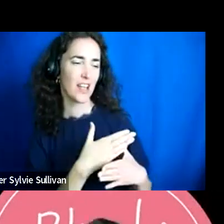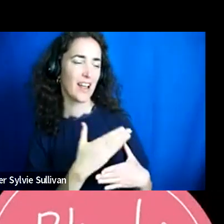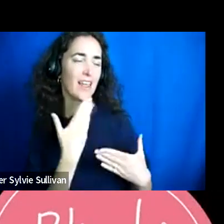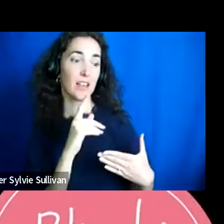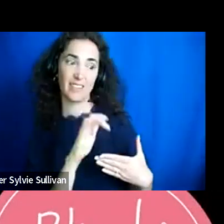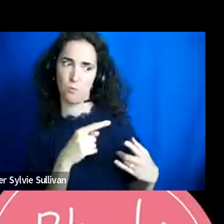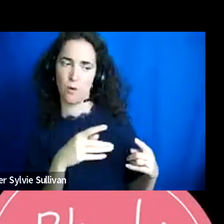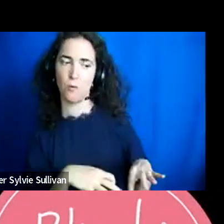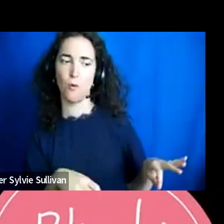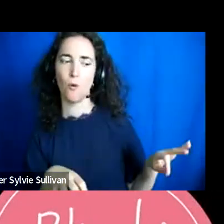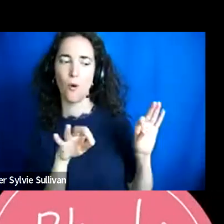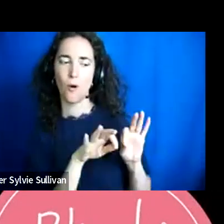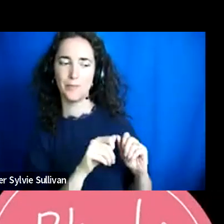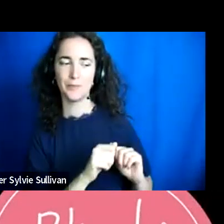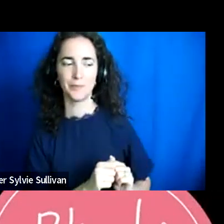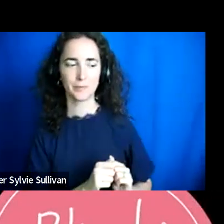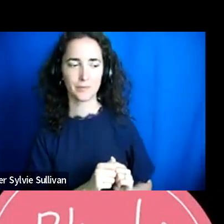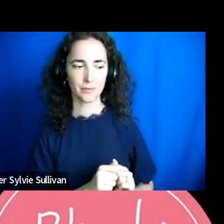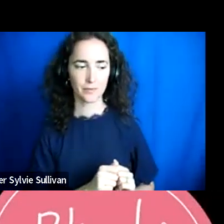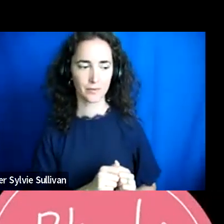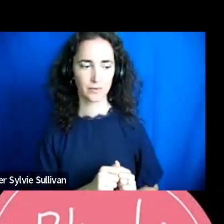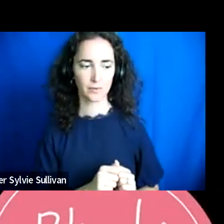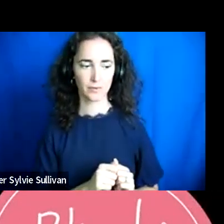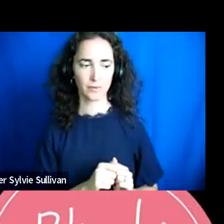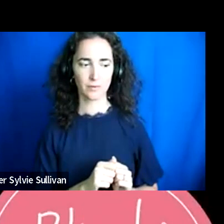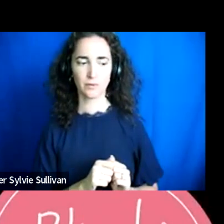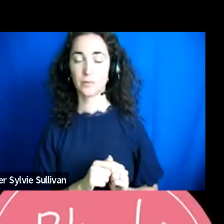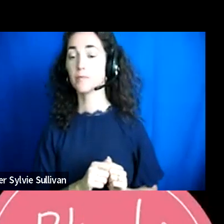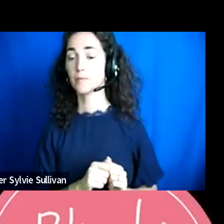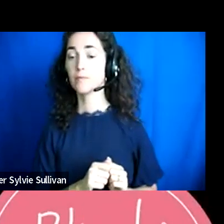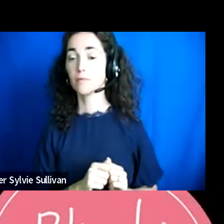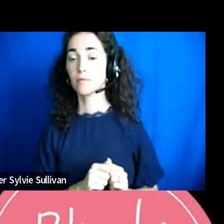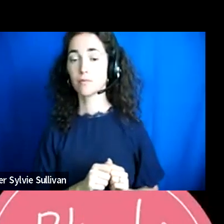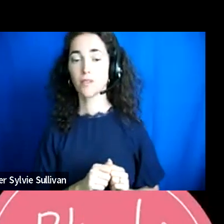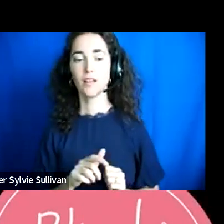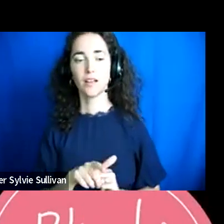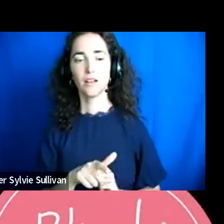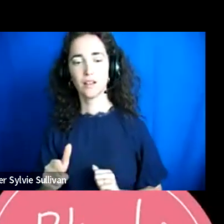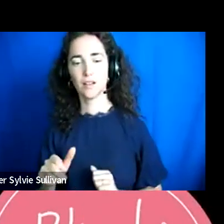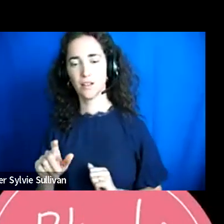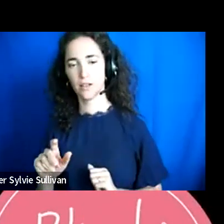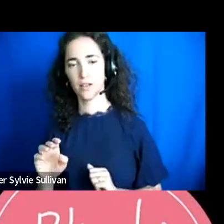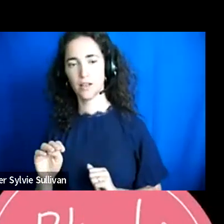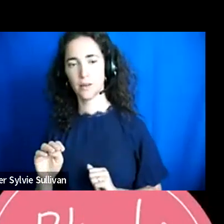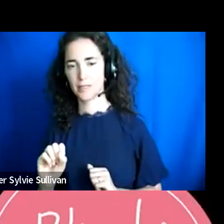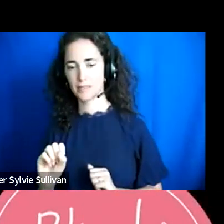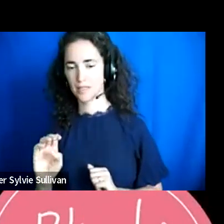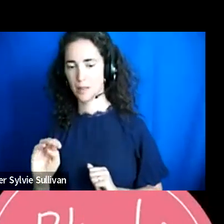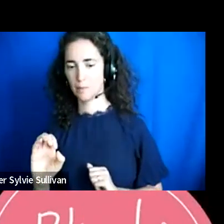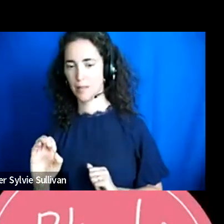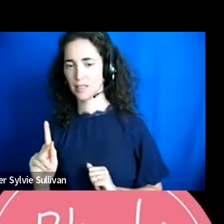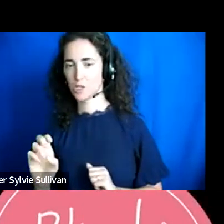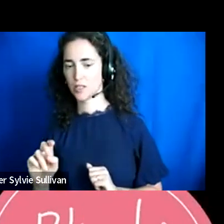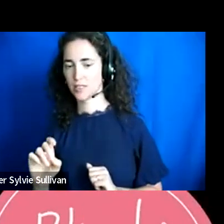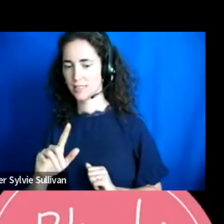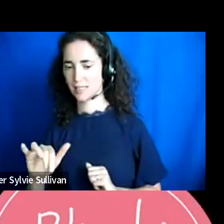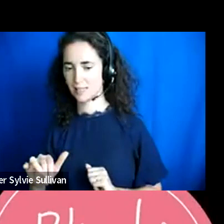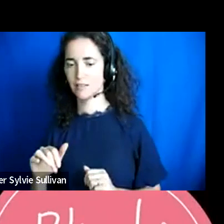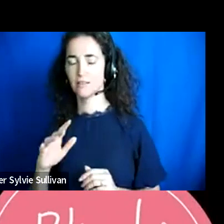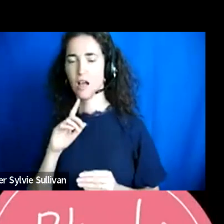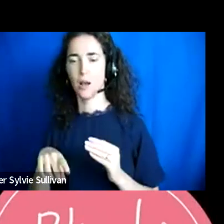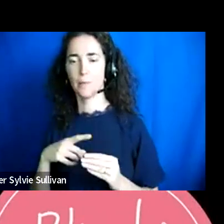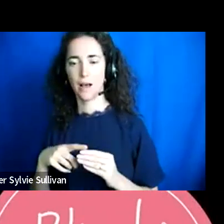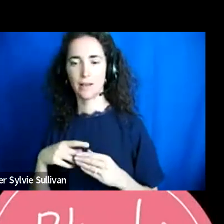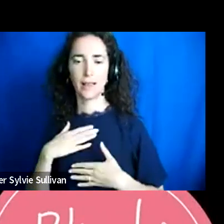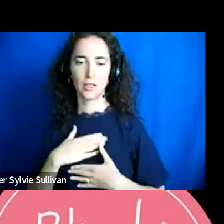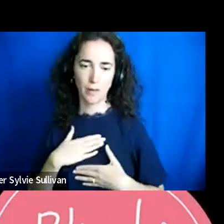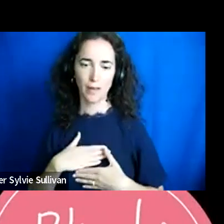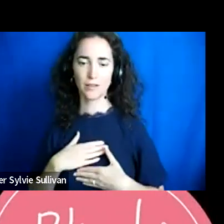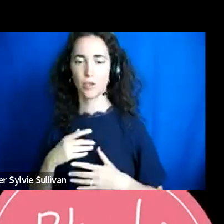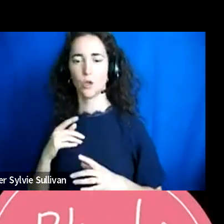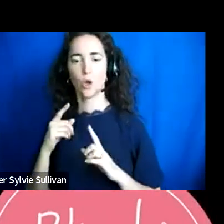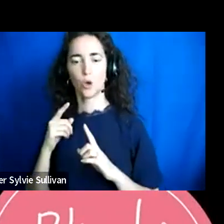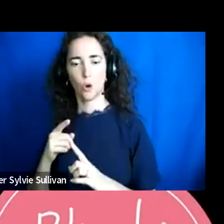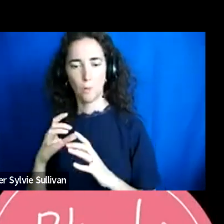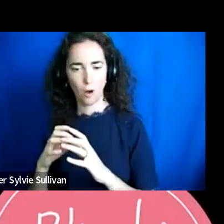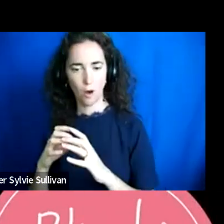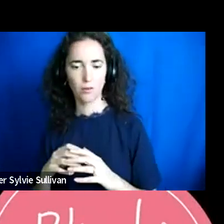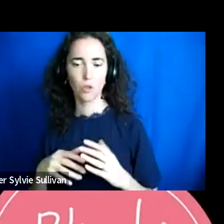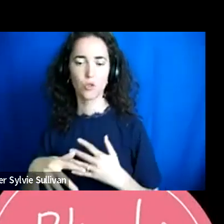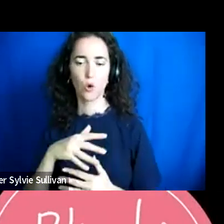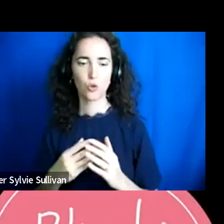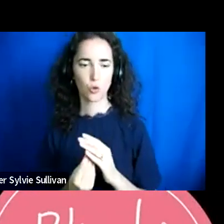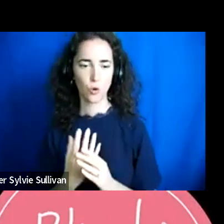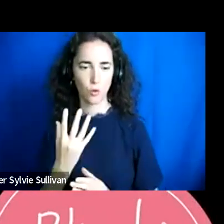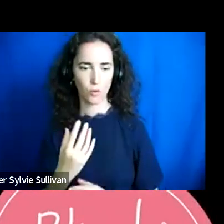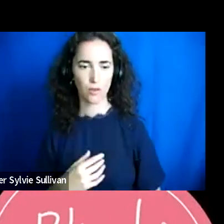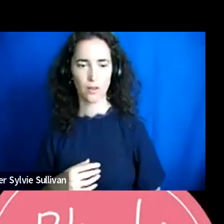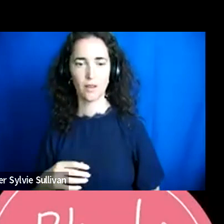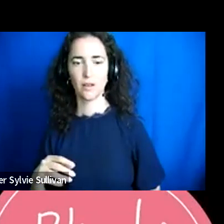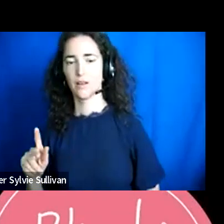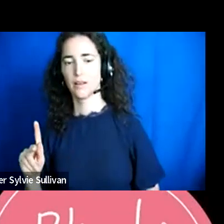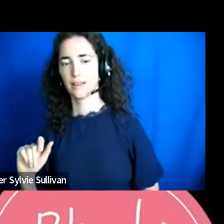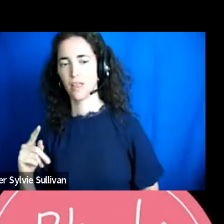Thank you all right up Next we have ms Katie Mackenzie and she's going to be speaking on epic entertainment, goal, ball, and social growth.